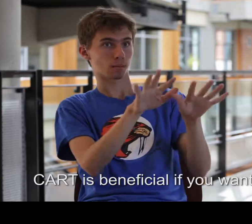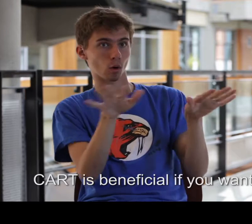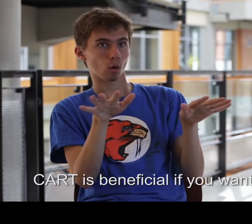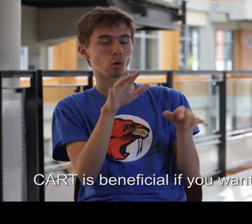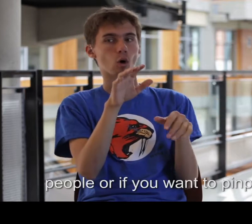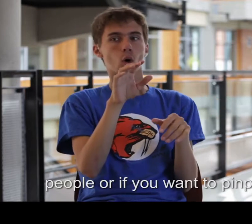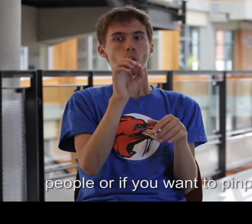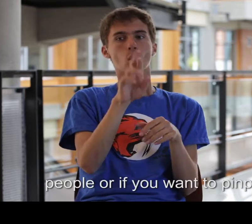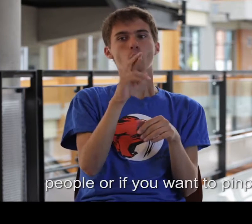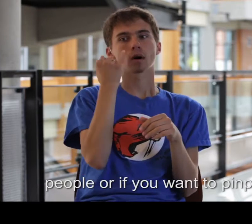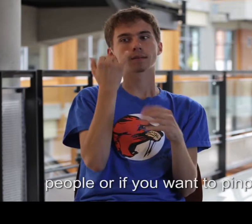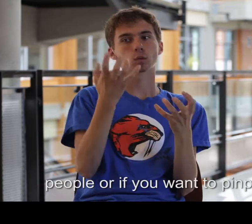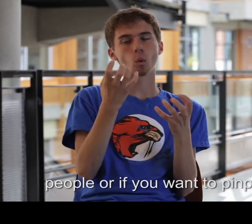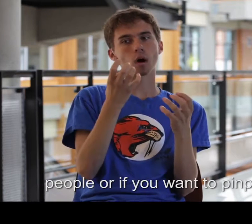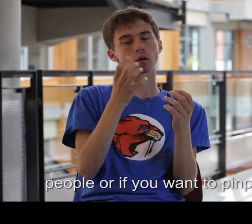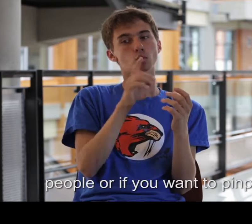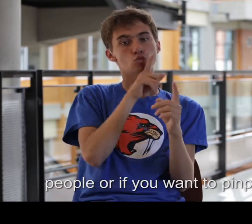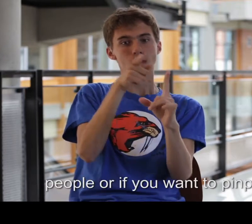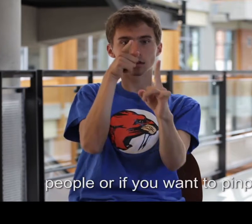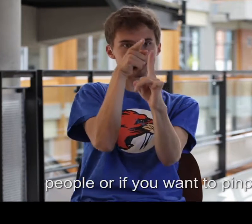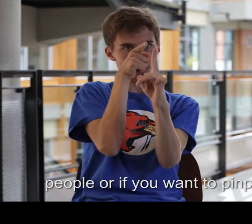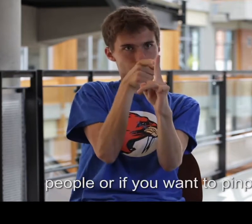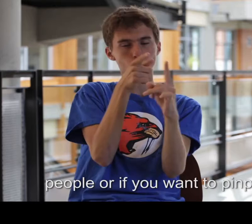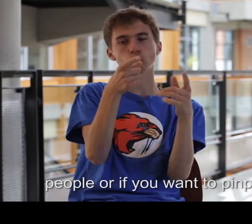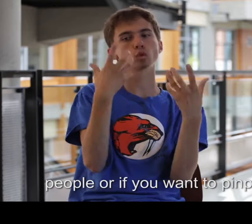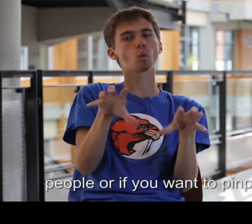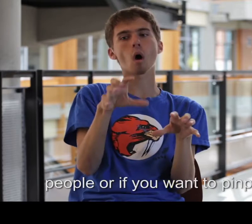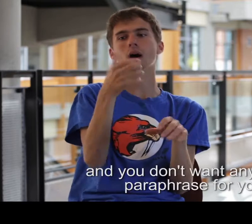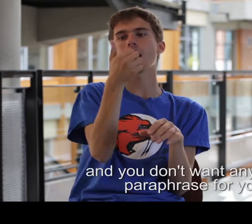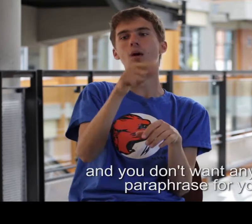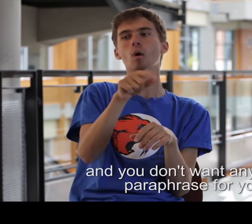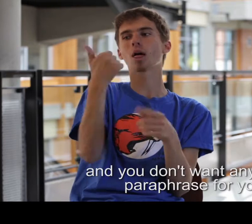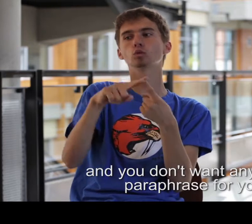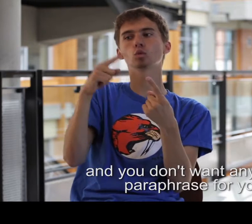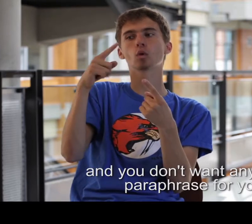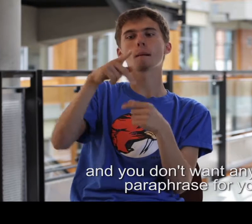to all that's being said within those videos. So there's data galore, and it's time synced to data.